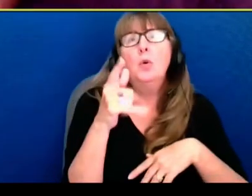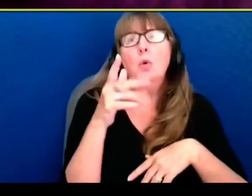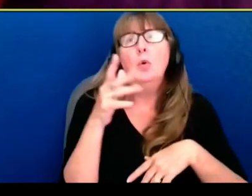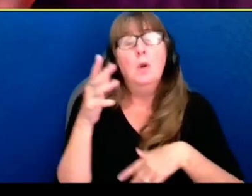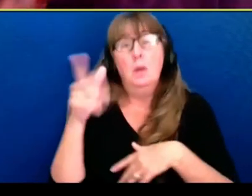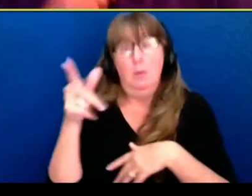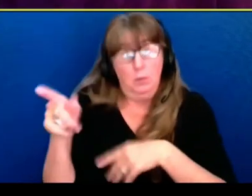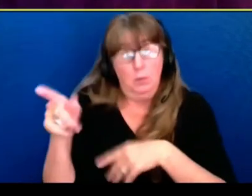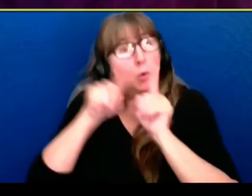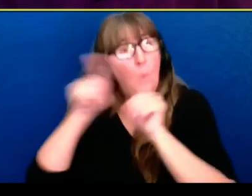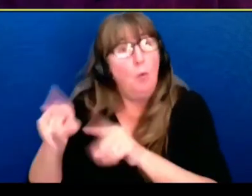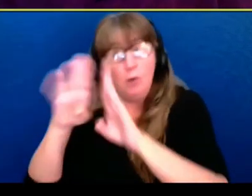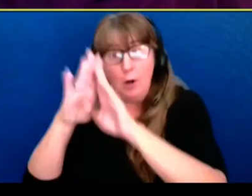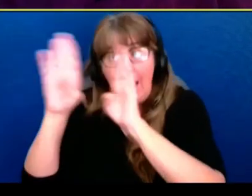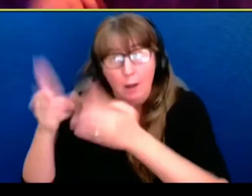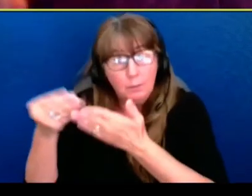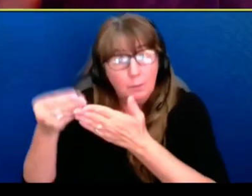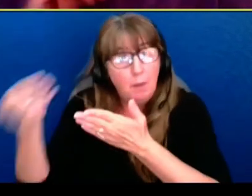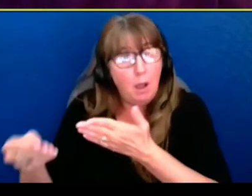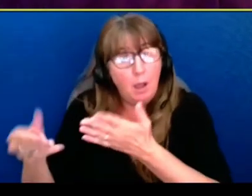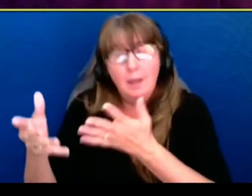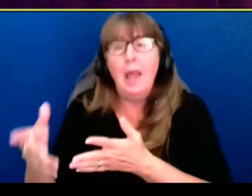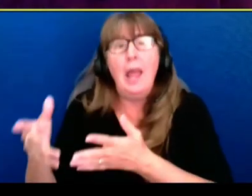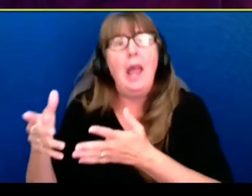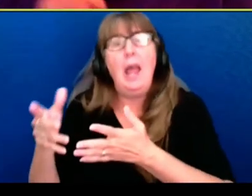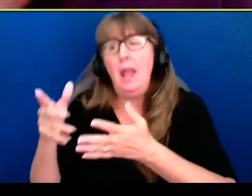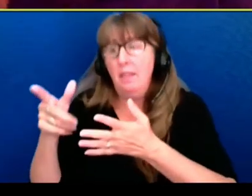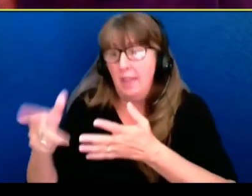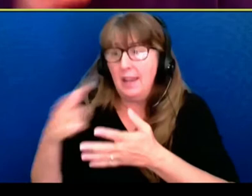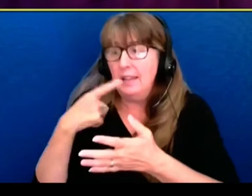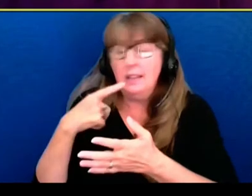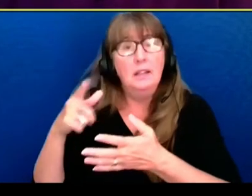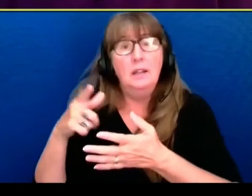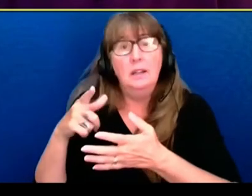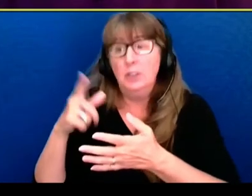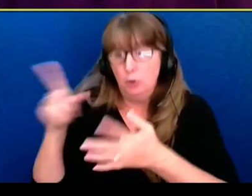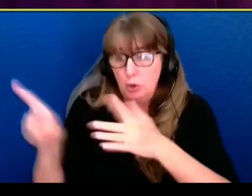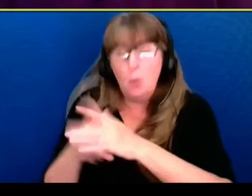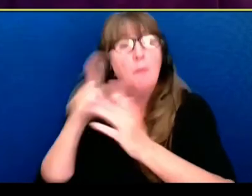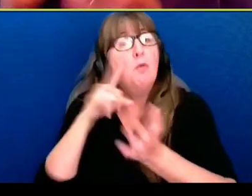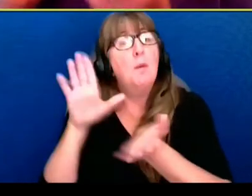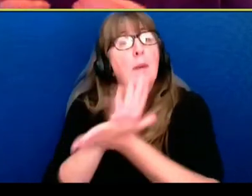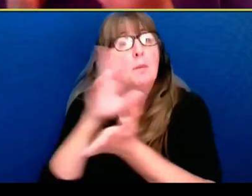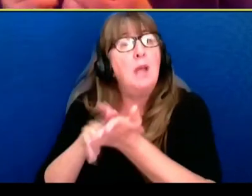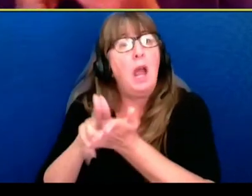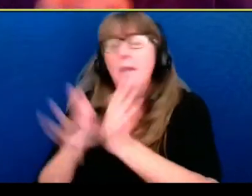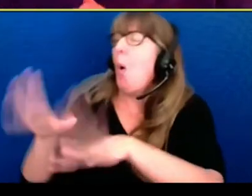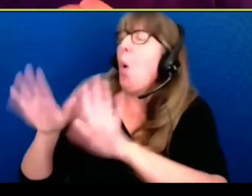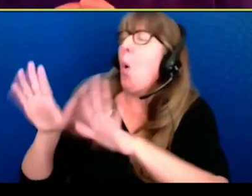"Oh by the way we've changed the price. You're now going to pay $25,000 extra dollars for this house." It's going to cause a problem.